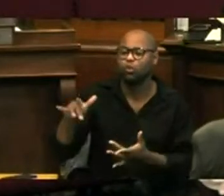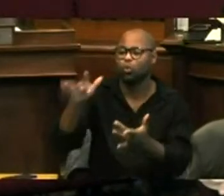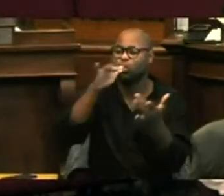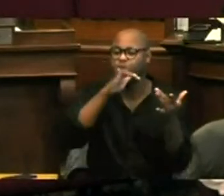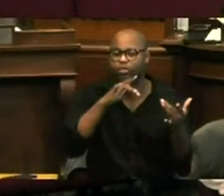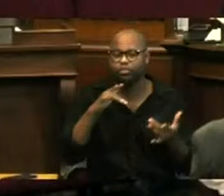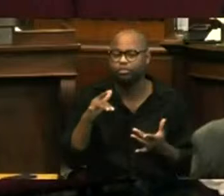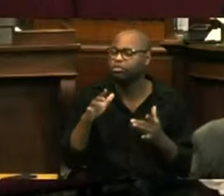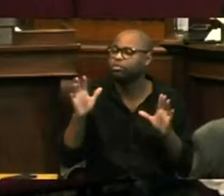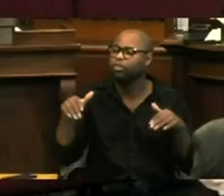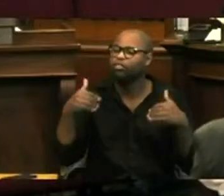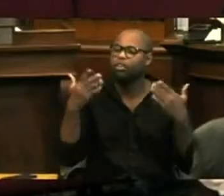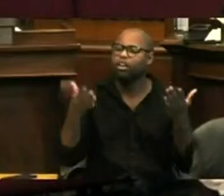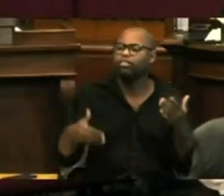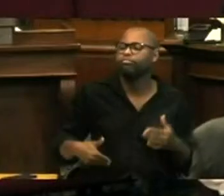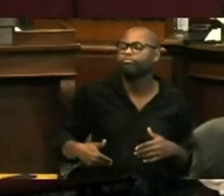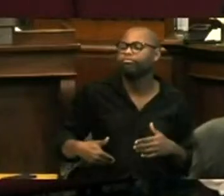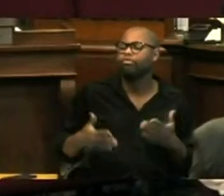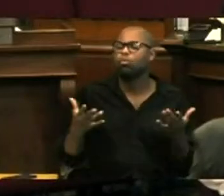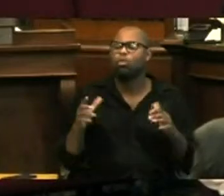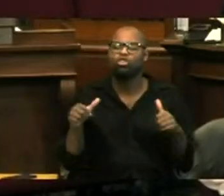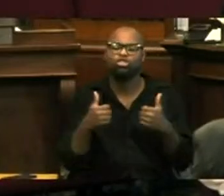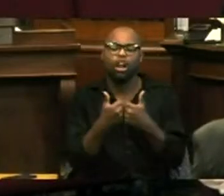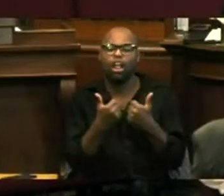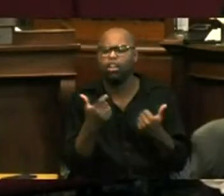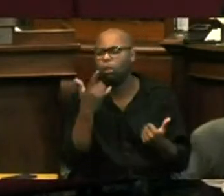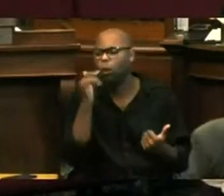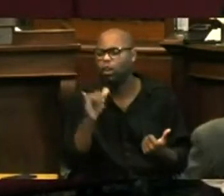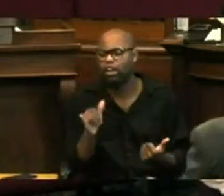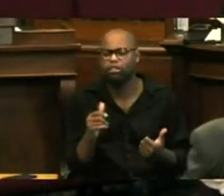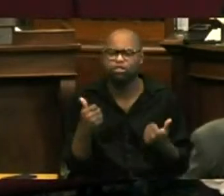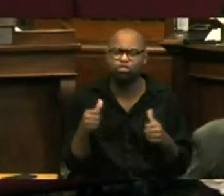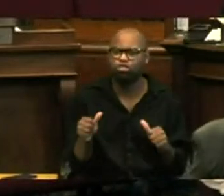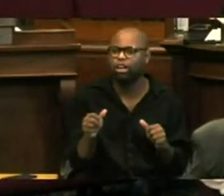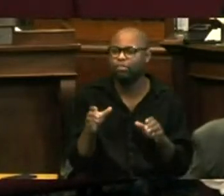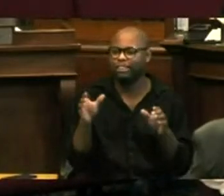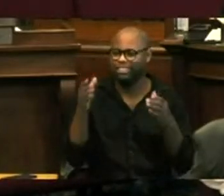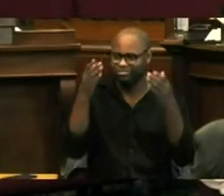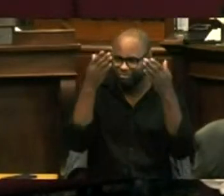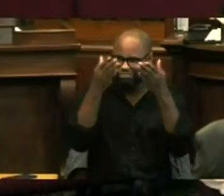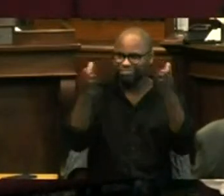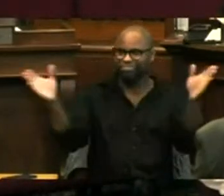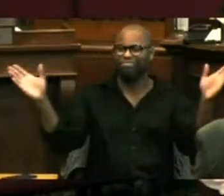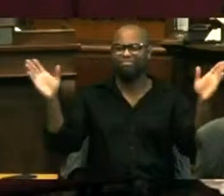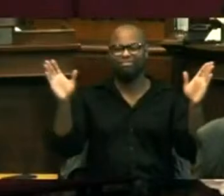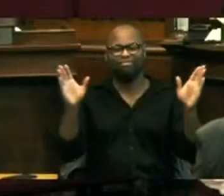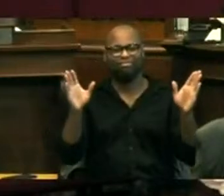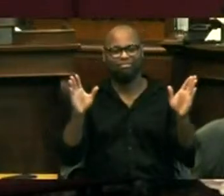interest. Okay. We've also done some tours of the reservoir itself to give them a sense of